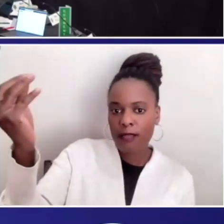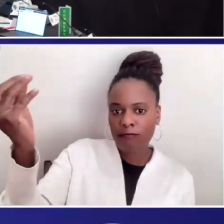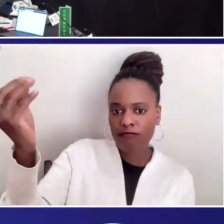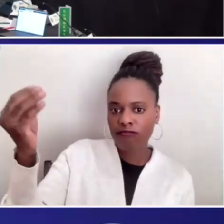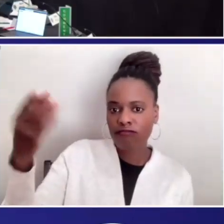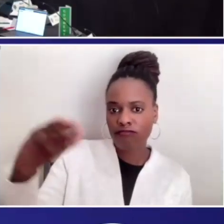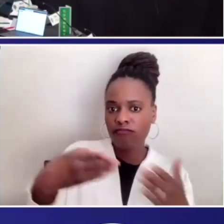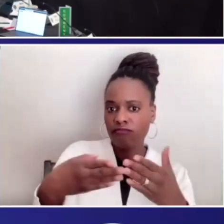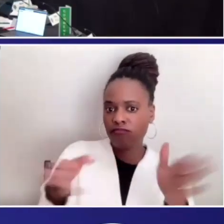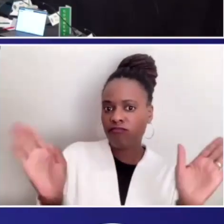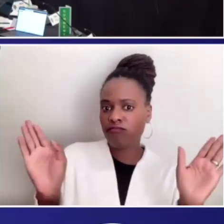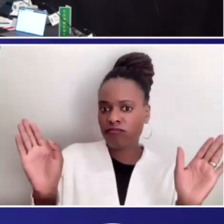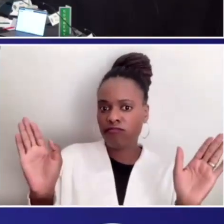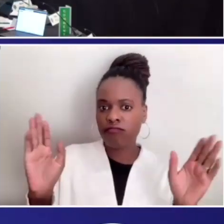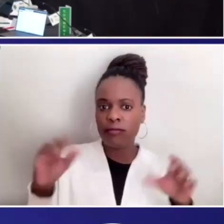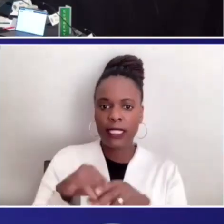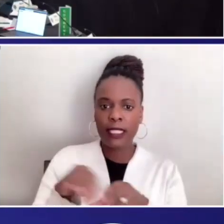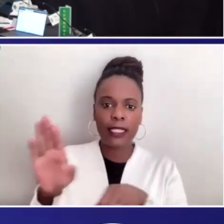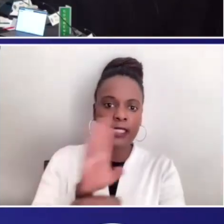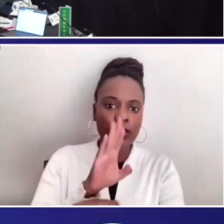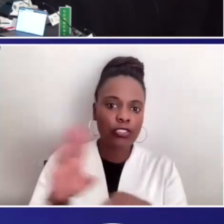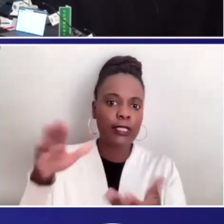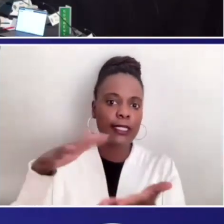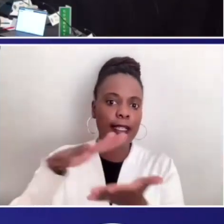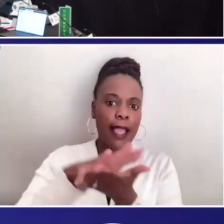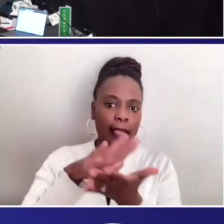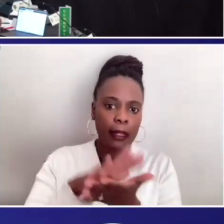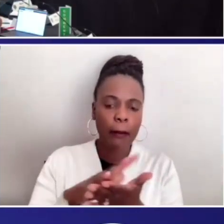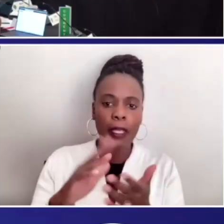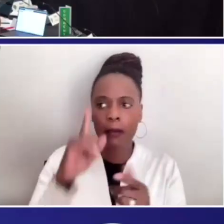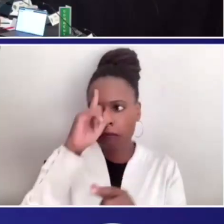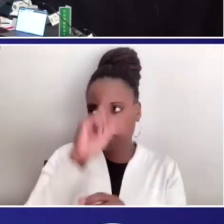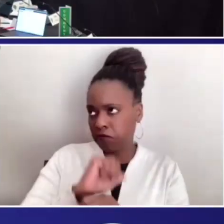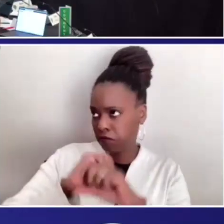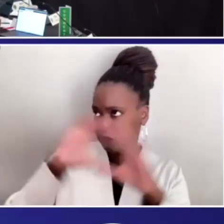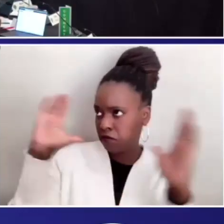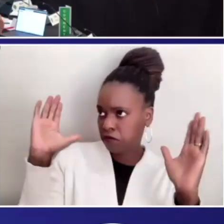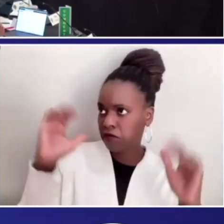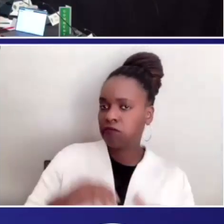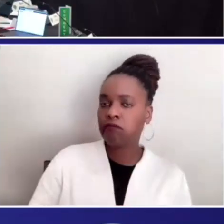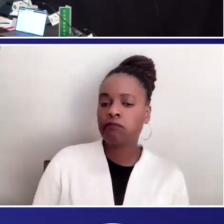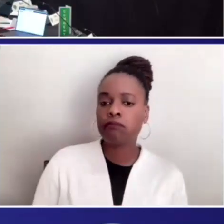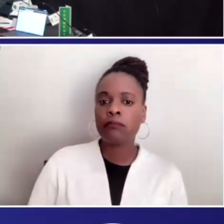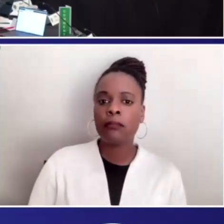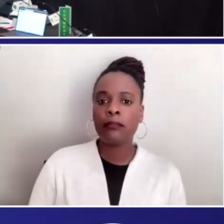in, in the industry and in academia. And so we found that as evidence.